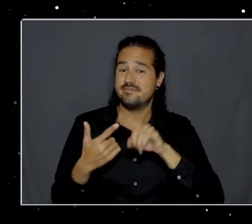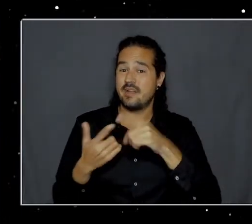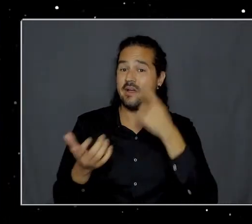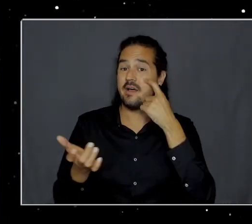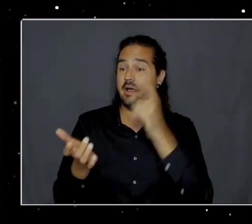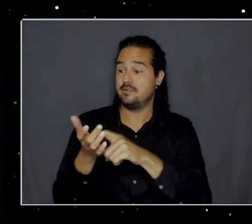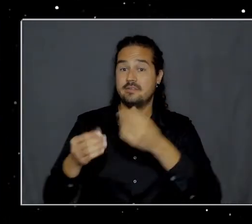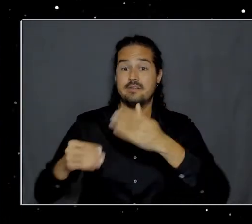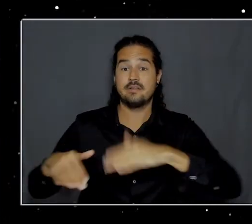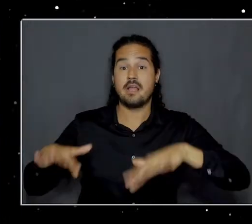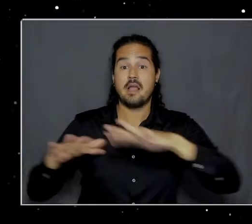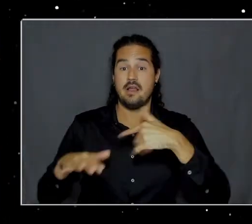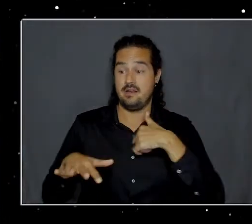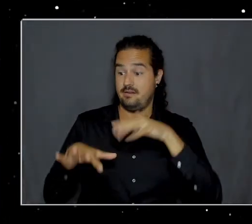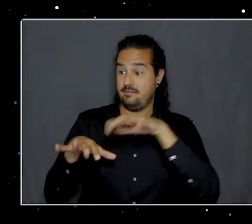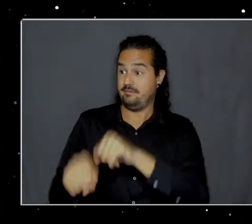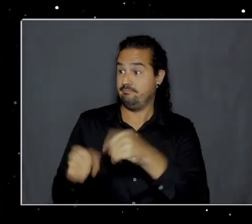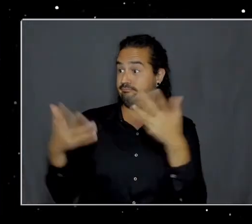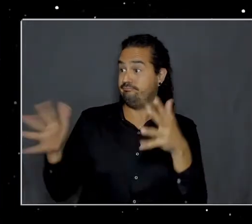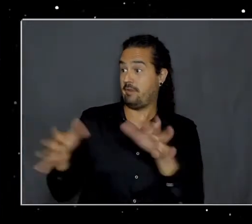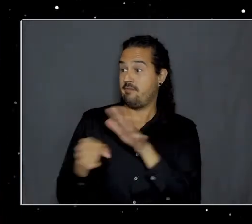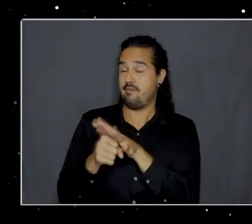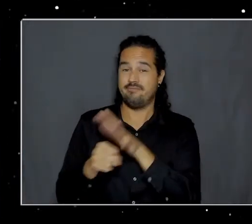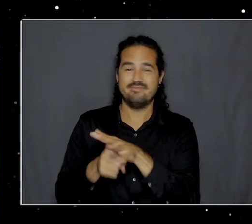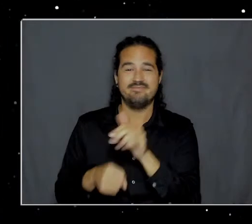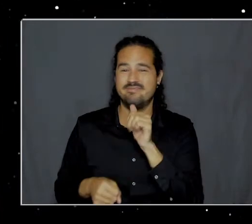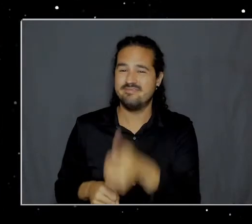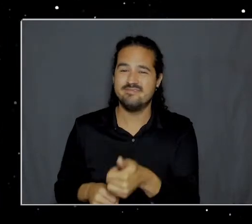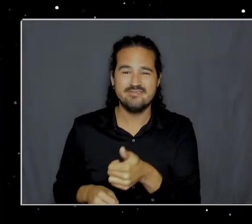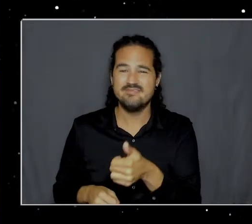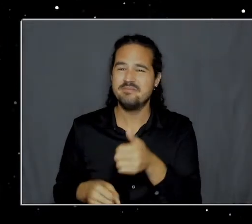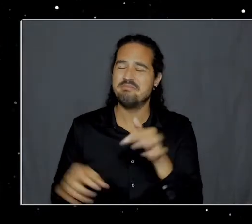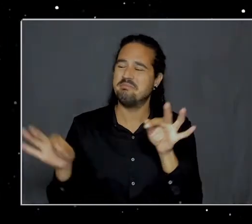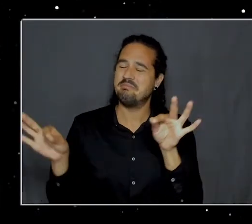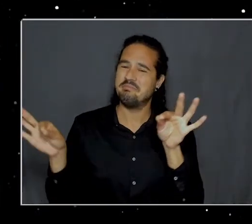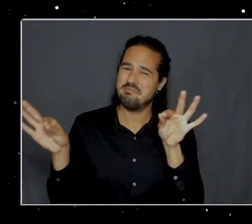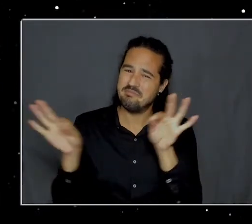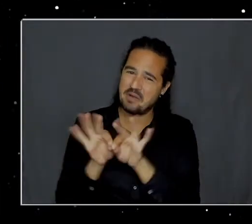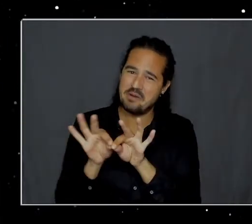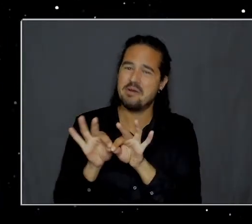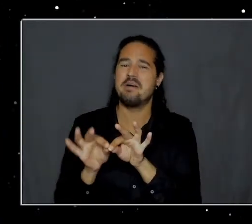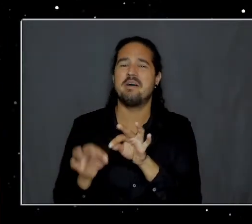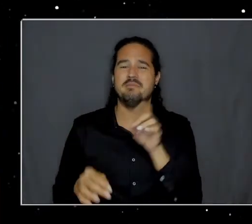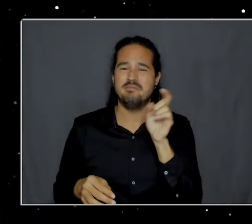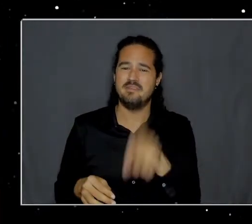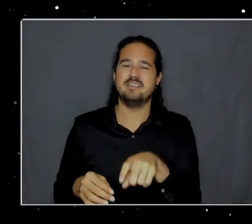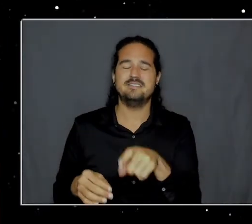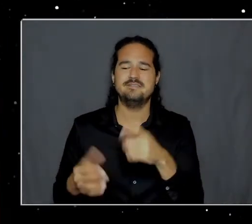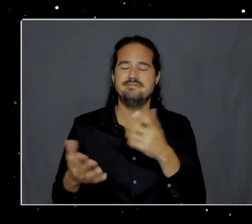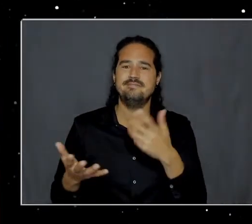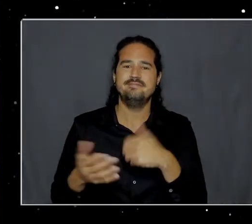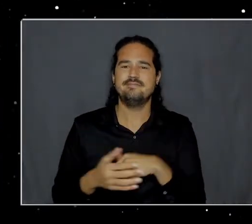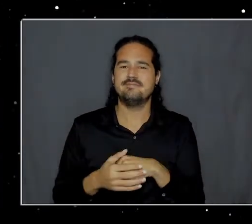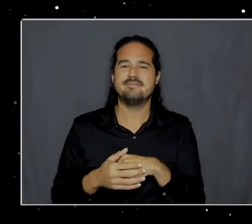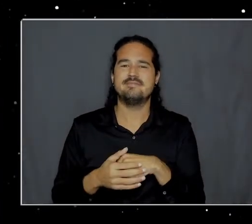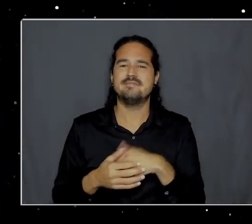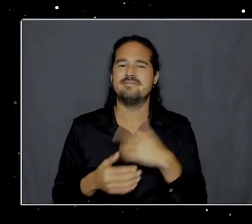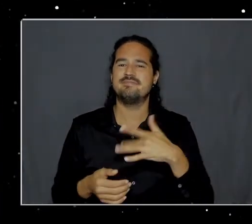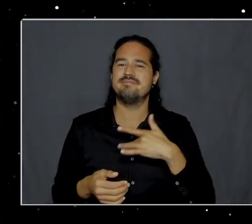I FEEL LIKE THAT'S ACTUALLY REALLY IMPORTANT.